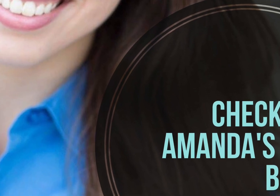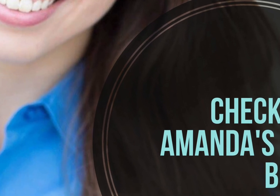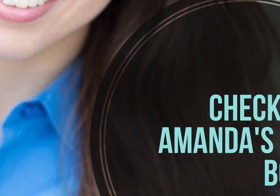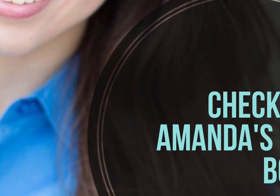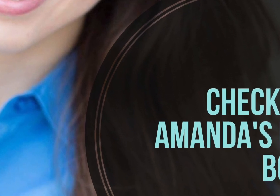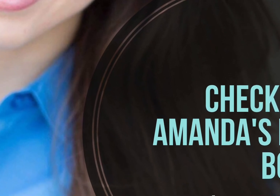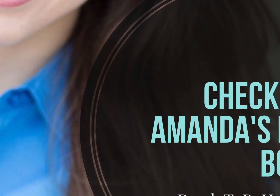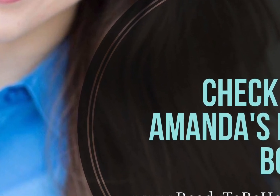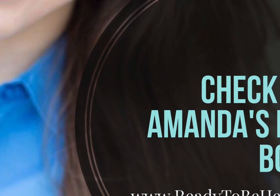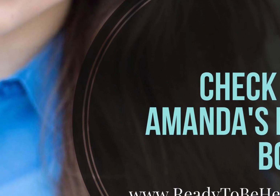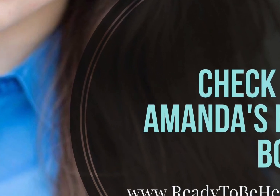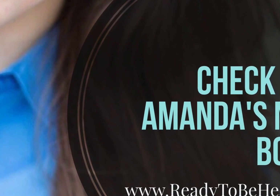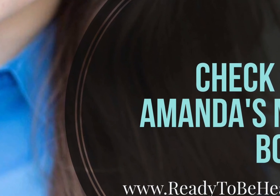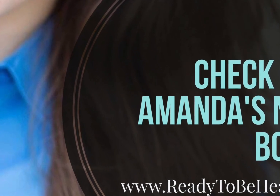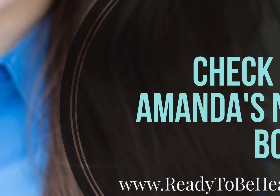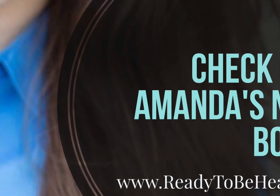www.ReadyToBeHeard.com